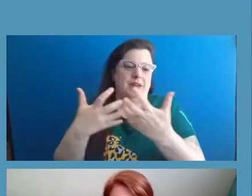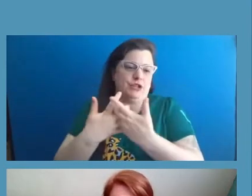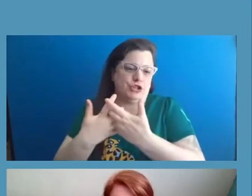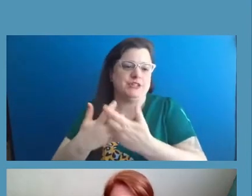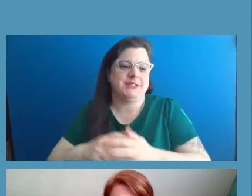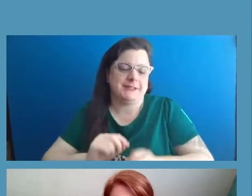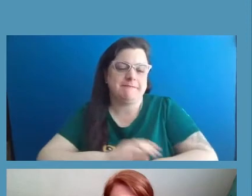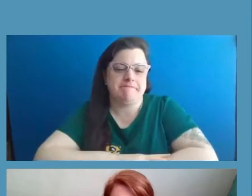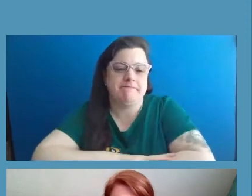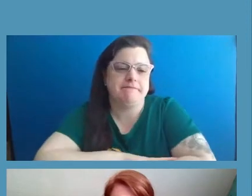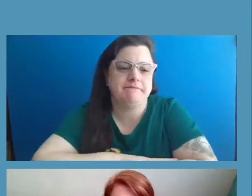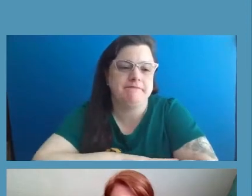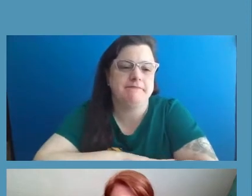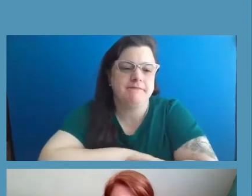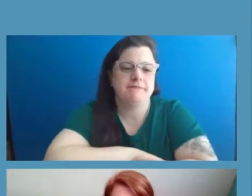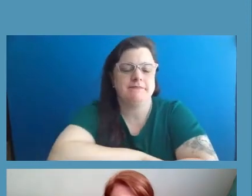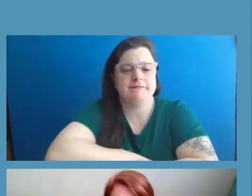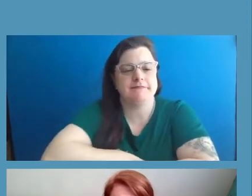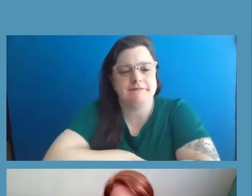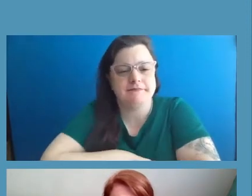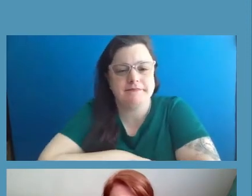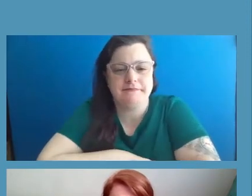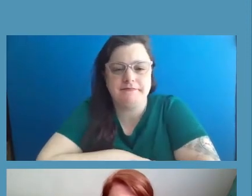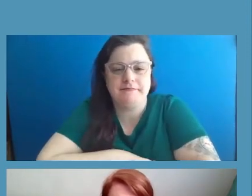are willing to make accommodations.